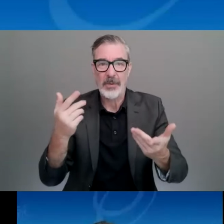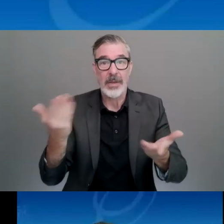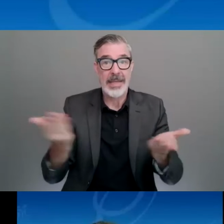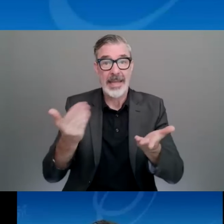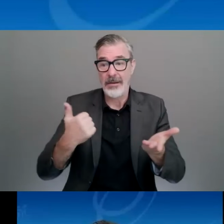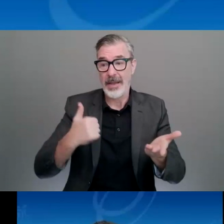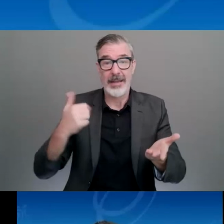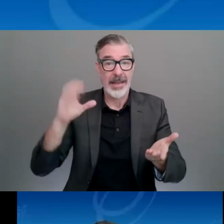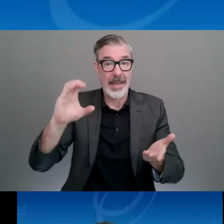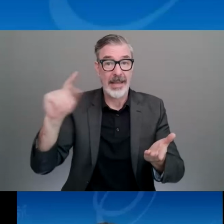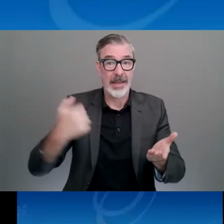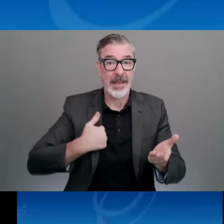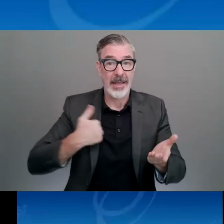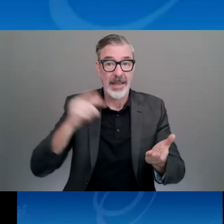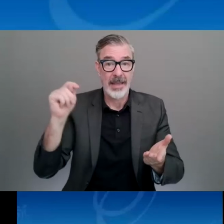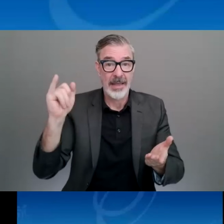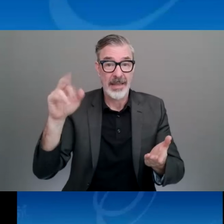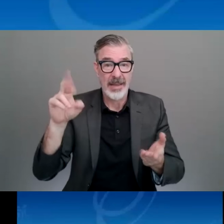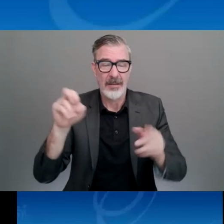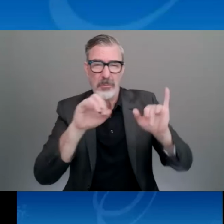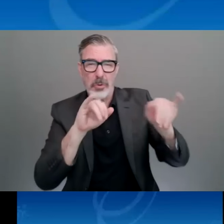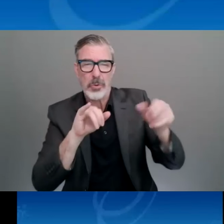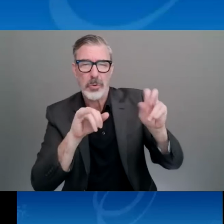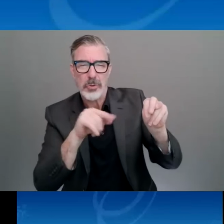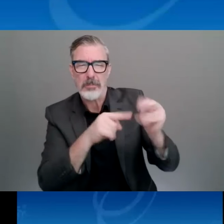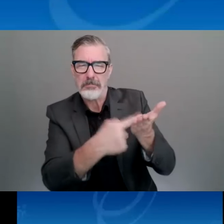So Jon kind of alluded to this while we, we actually figured, and found